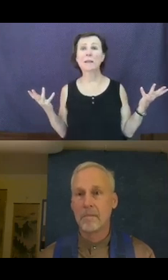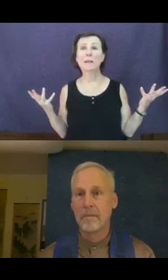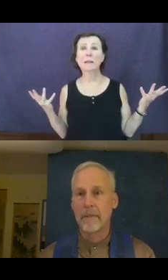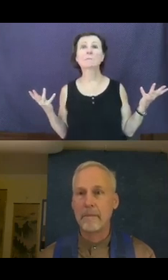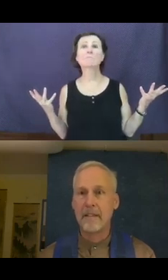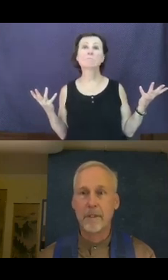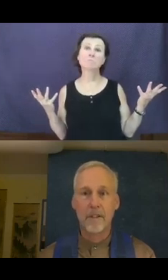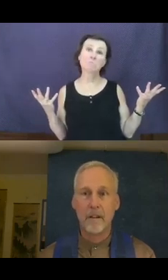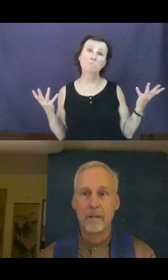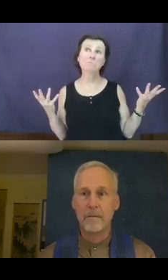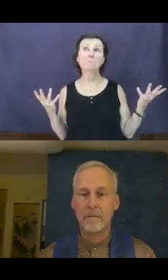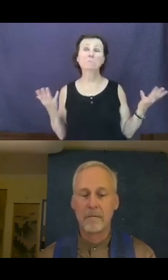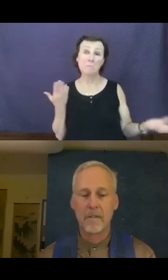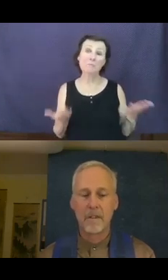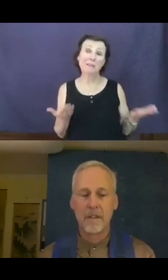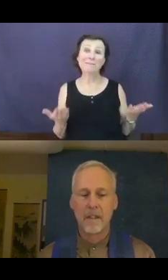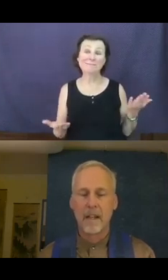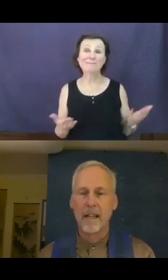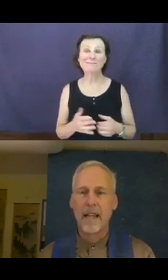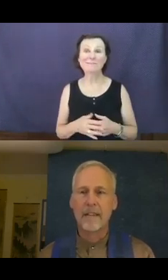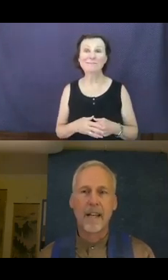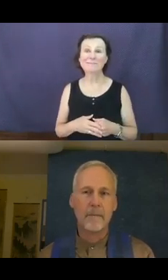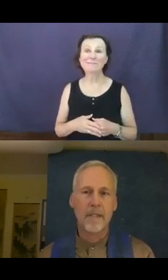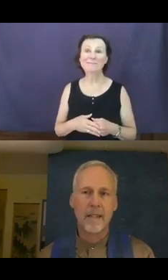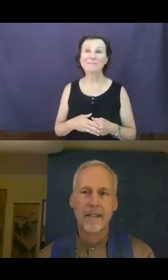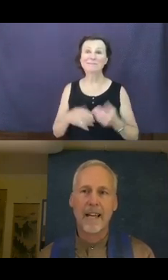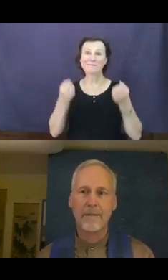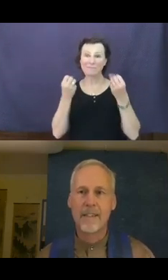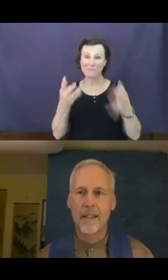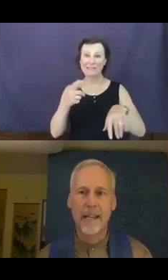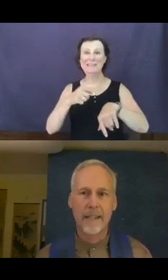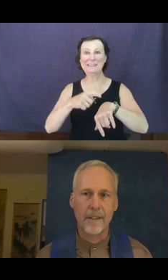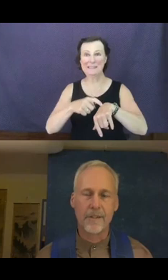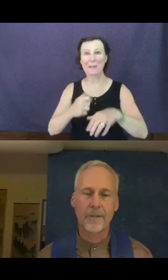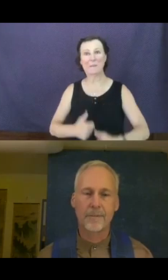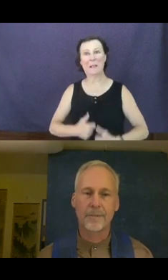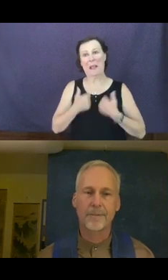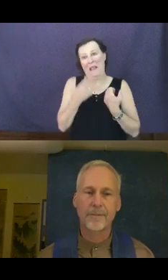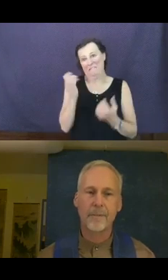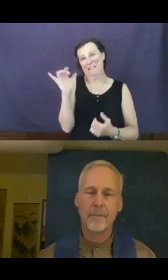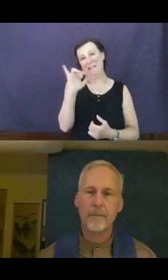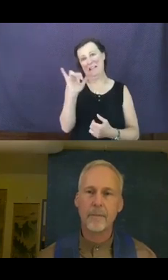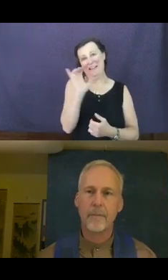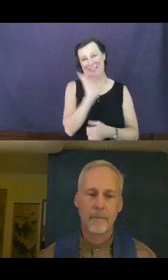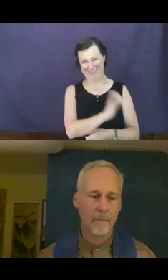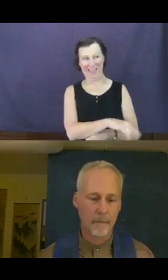That may have been so. A lot of times life is like this.